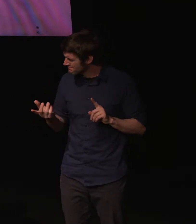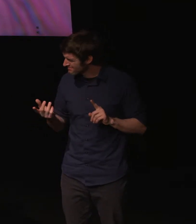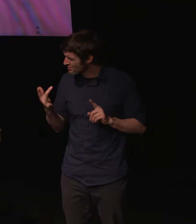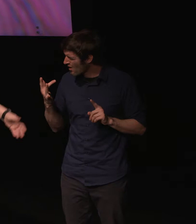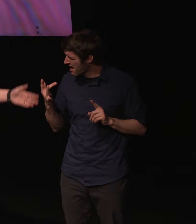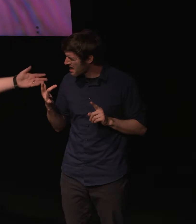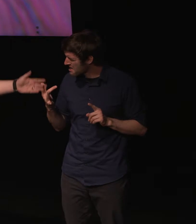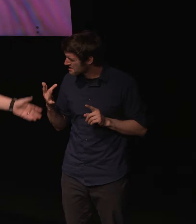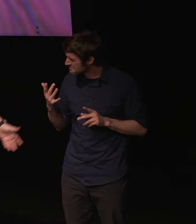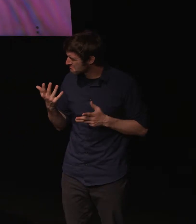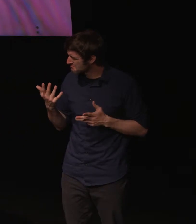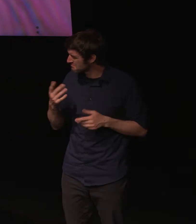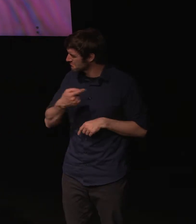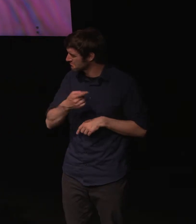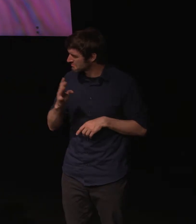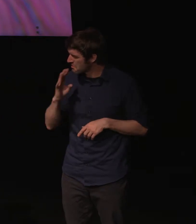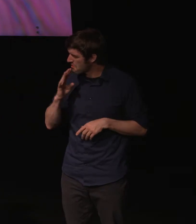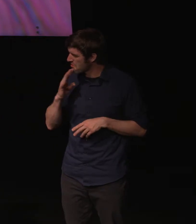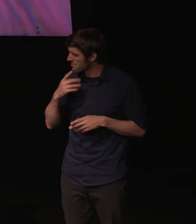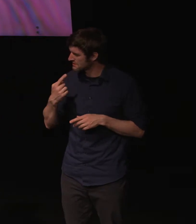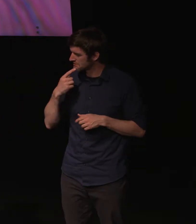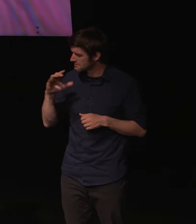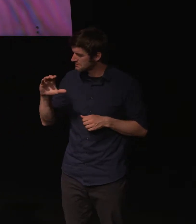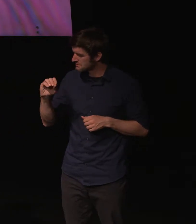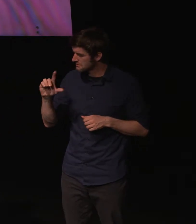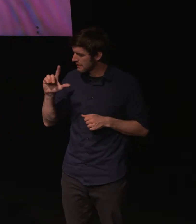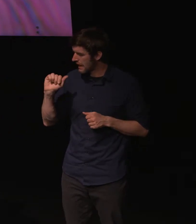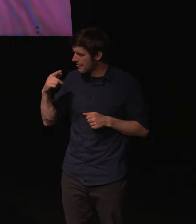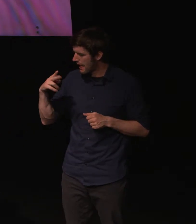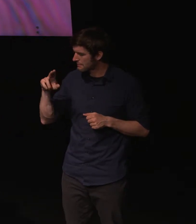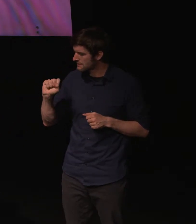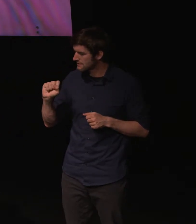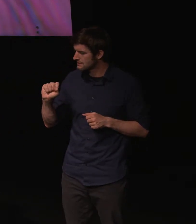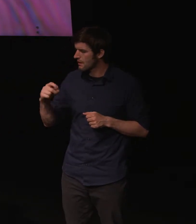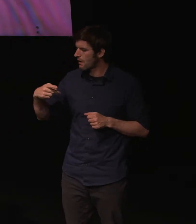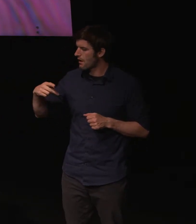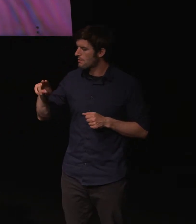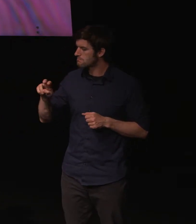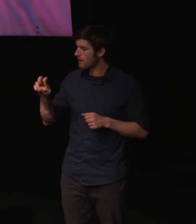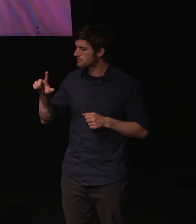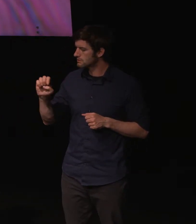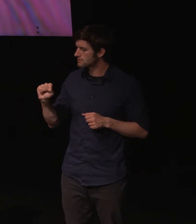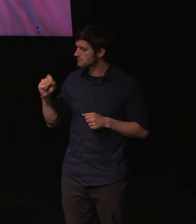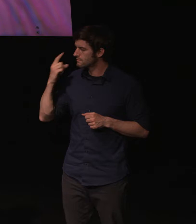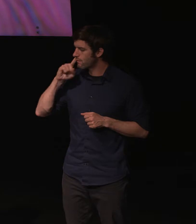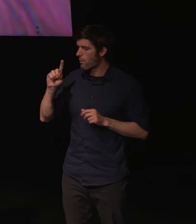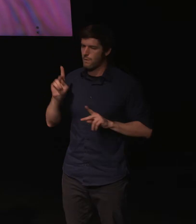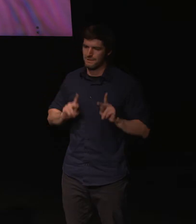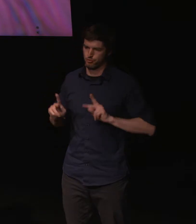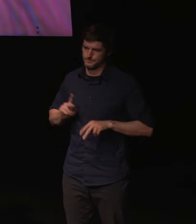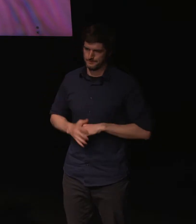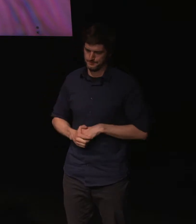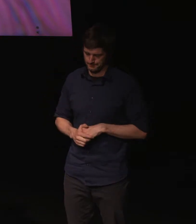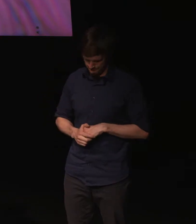why is my talk called Collapsus Puzzles for People. All the way back